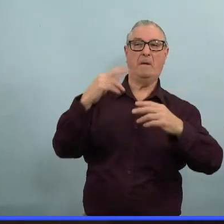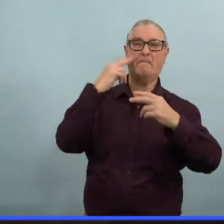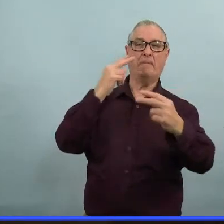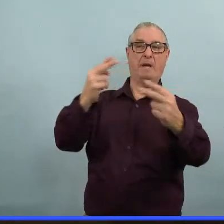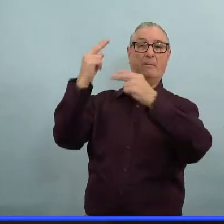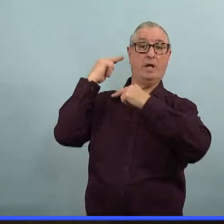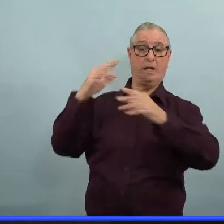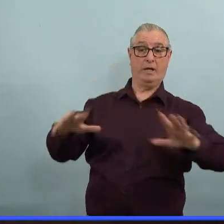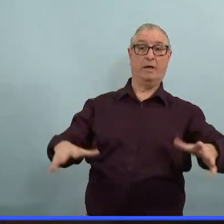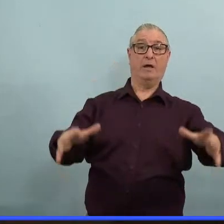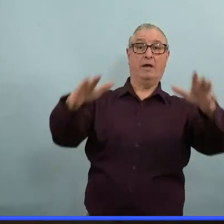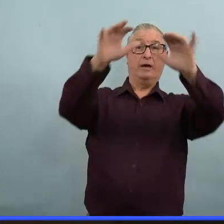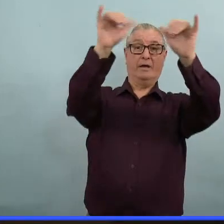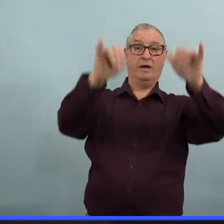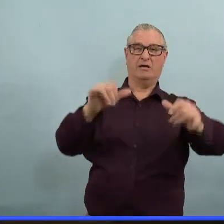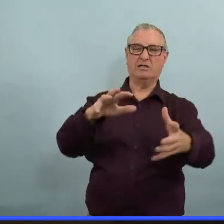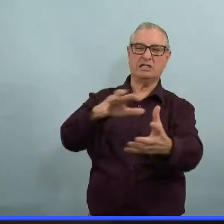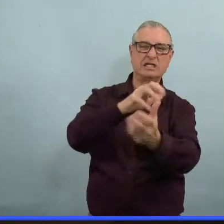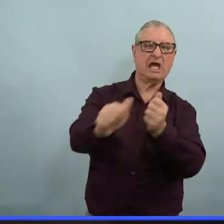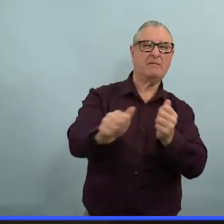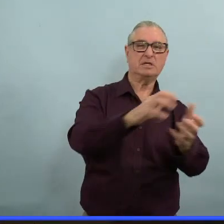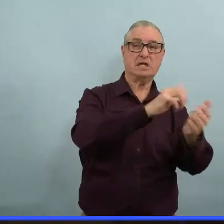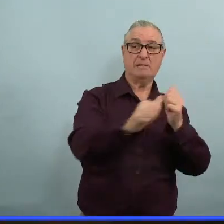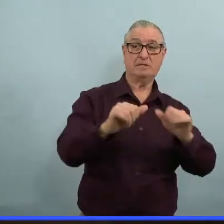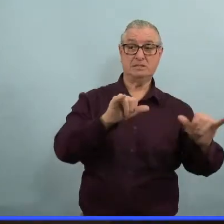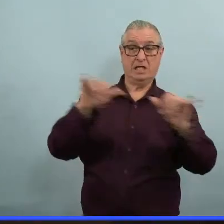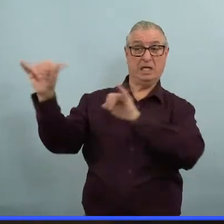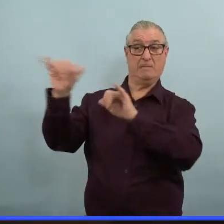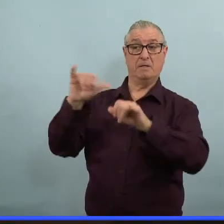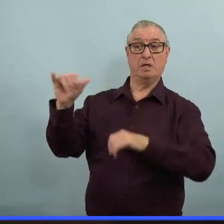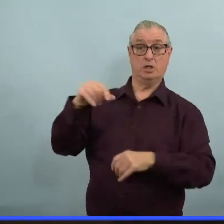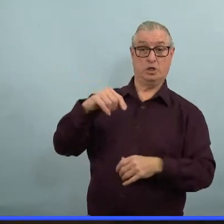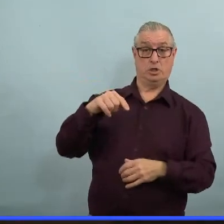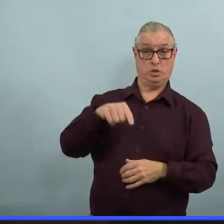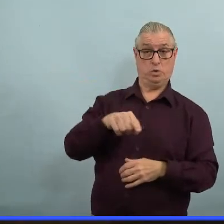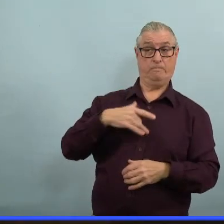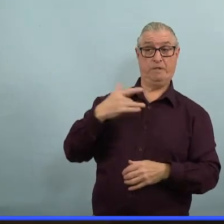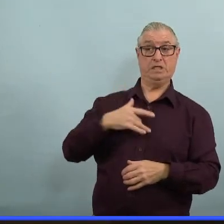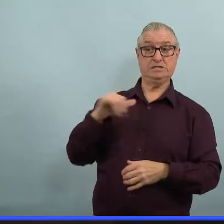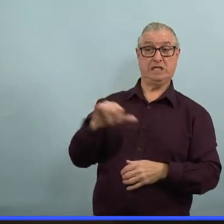equivalency to compare what happened on canada day here with statues and angry you know protesters